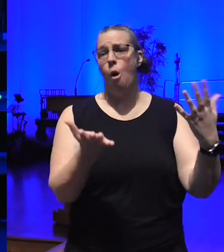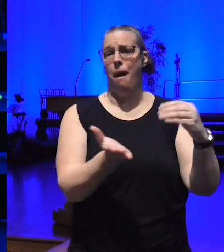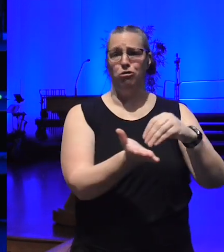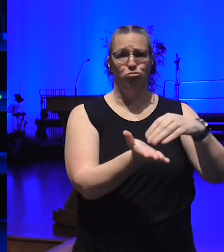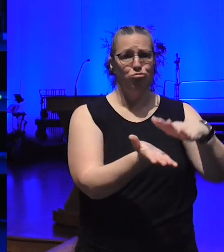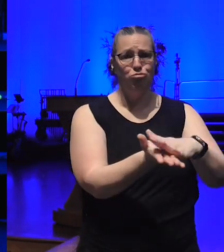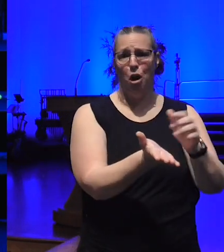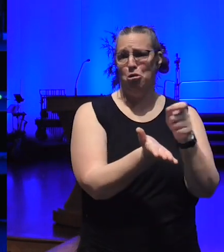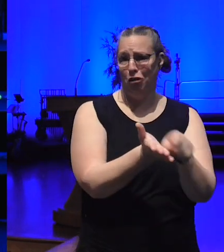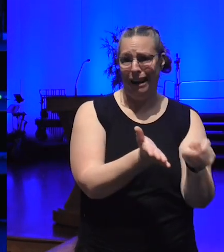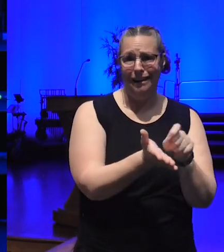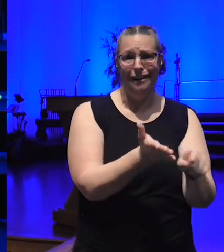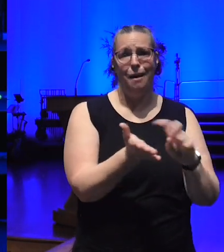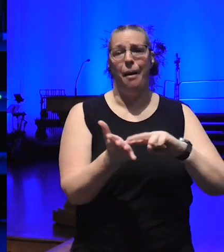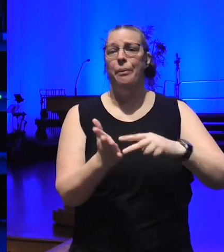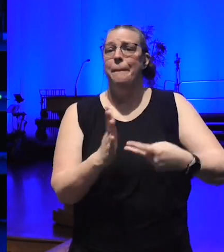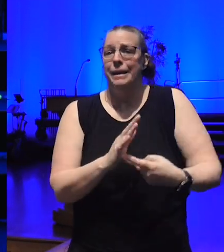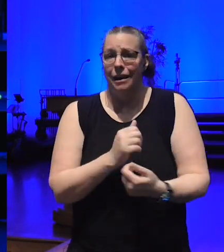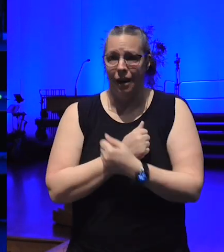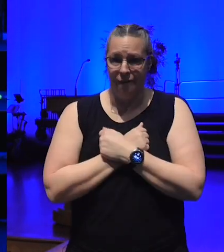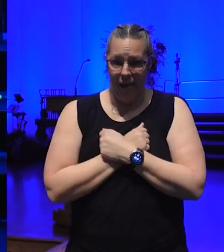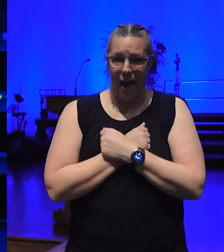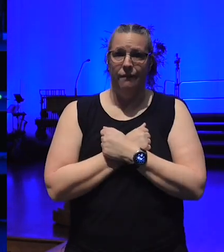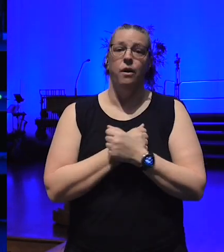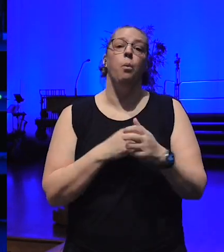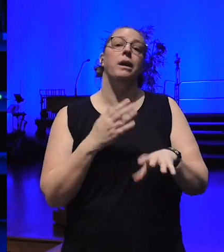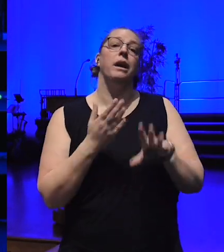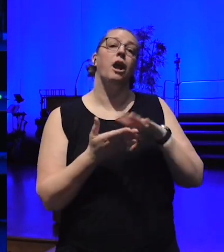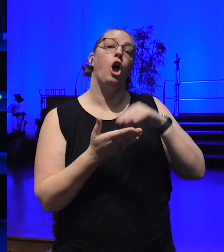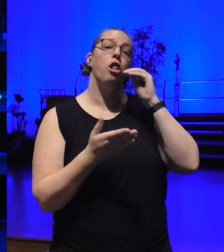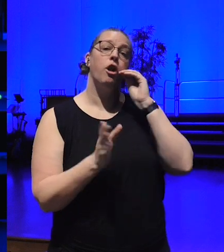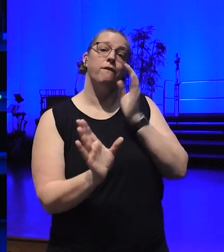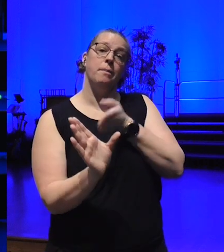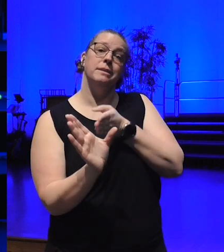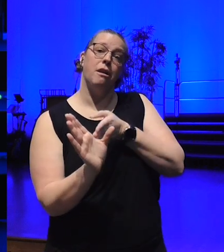can learn much about the meaning of life from psychologists as well those